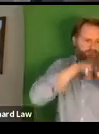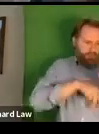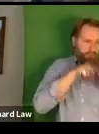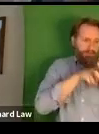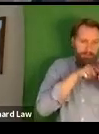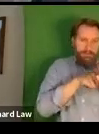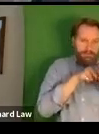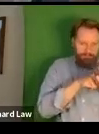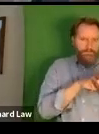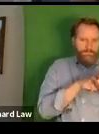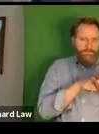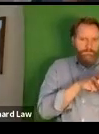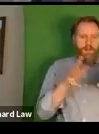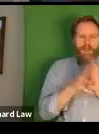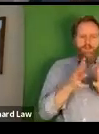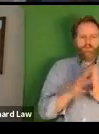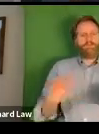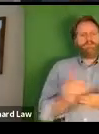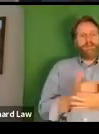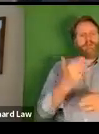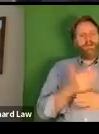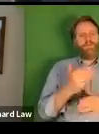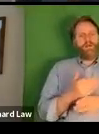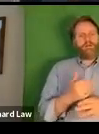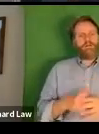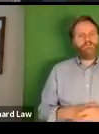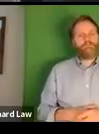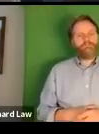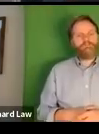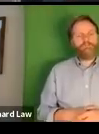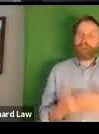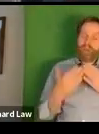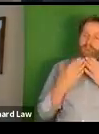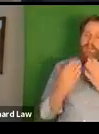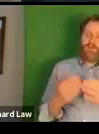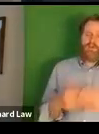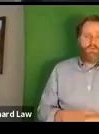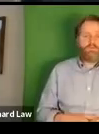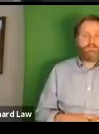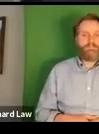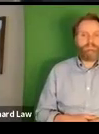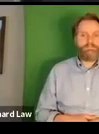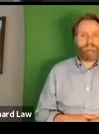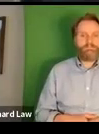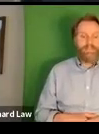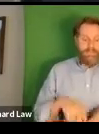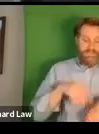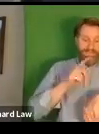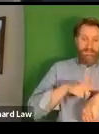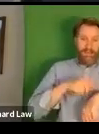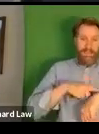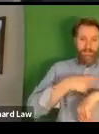So okay that's great thank you James we are running out of time and clearly